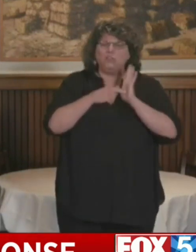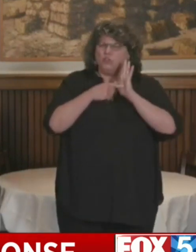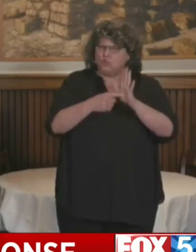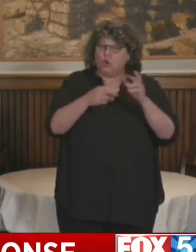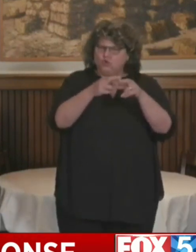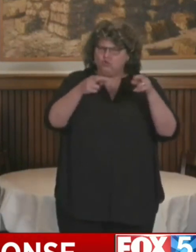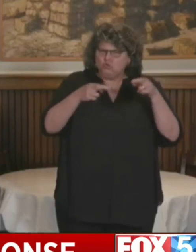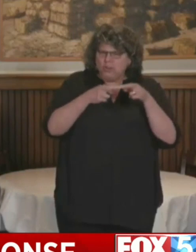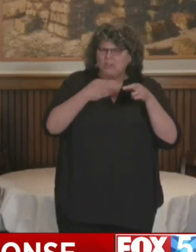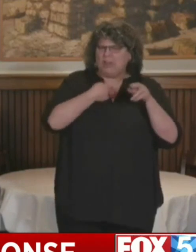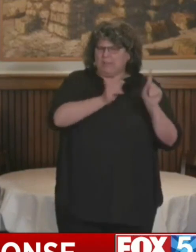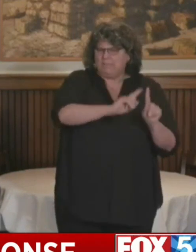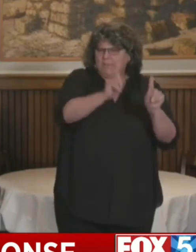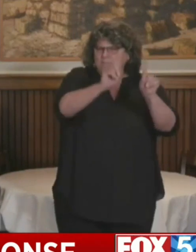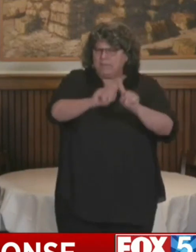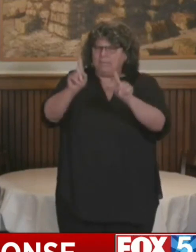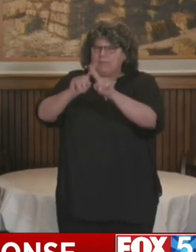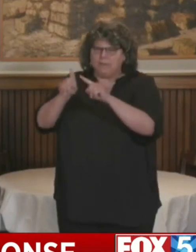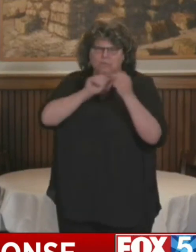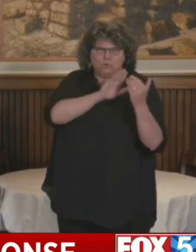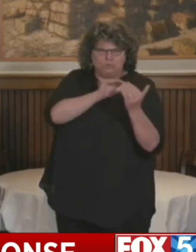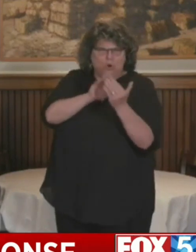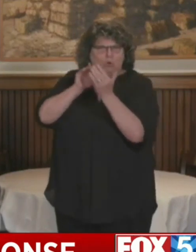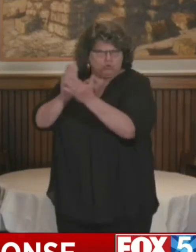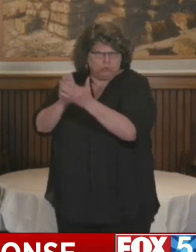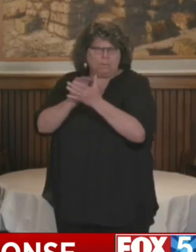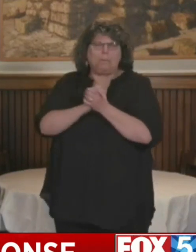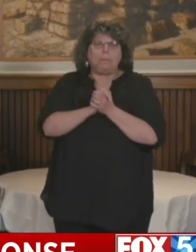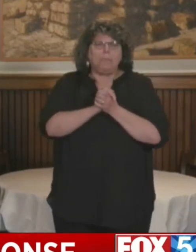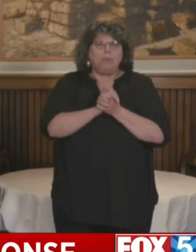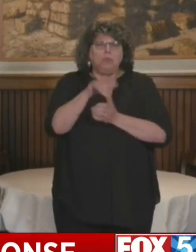PROTECTION PLANS THAT WE HAVE PUT ON LINE AS REGIONAL